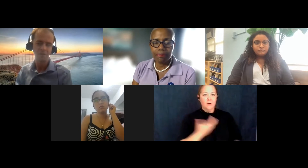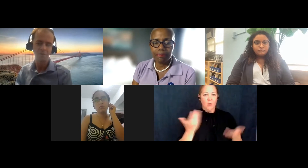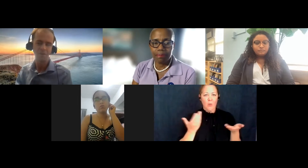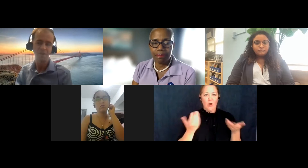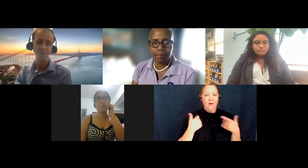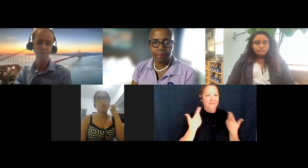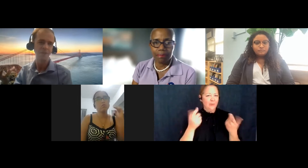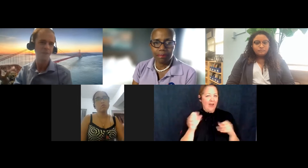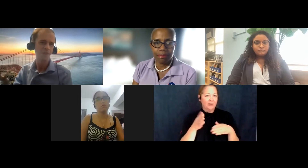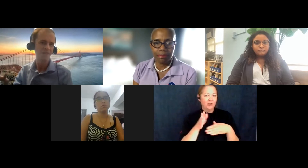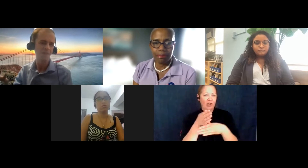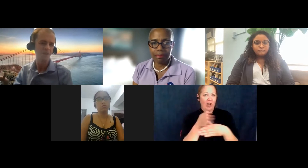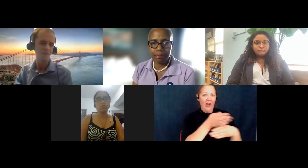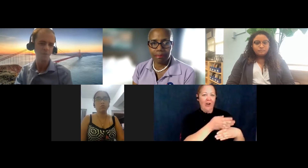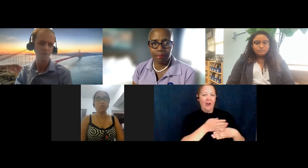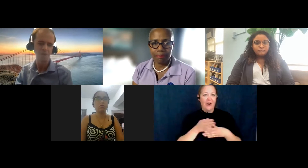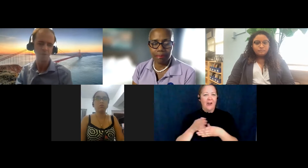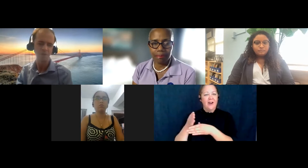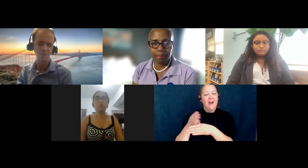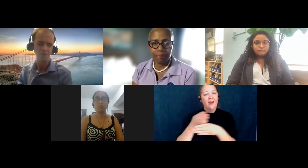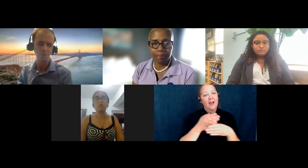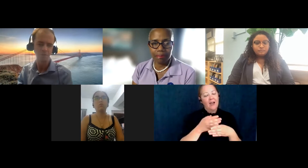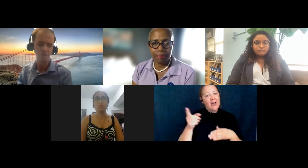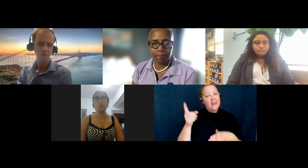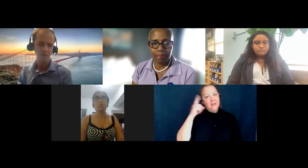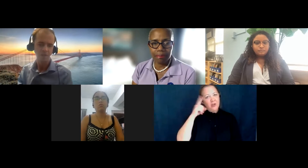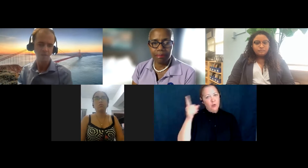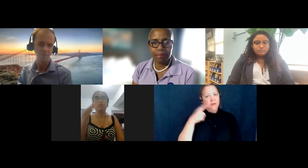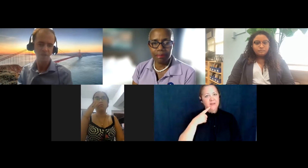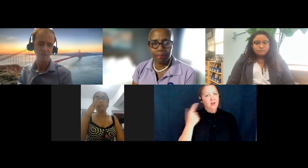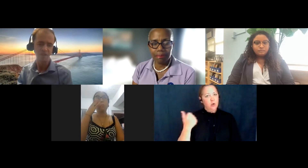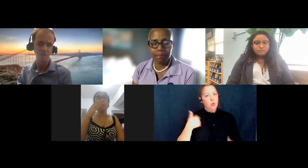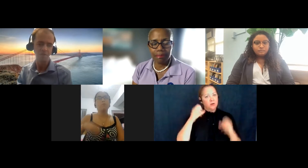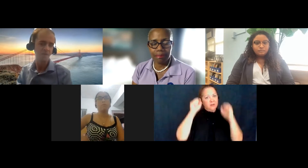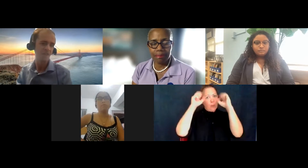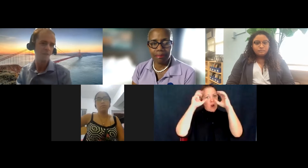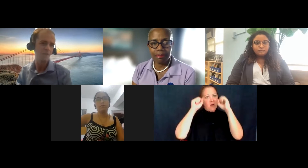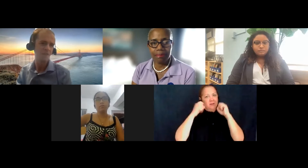You are surprised at how much opportunity there was to serve in the area and child literacy.